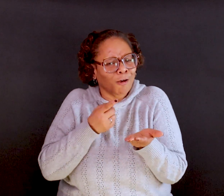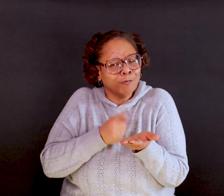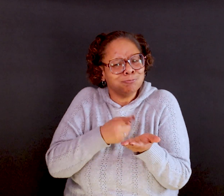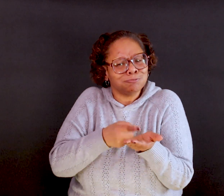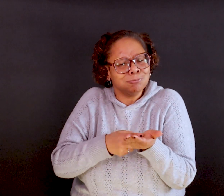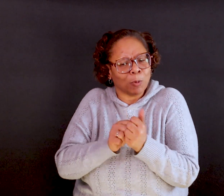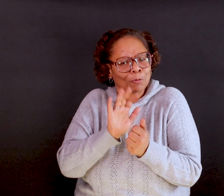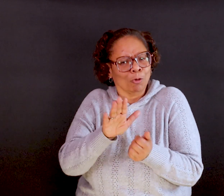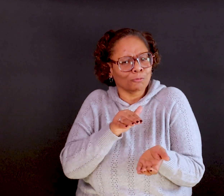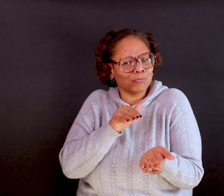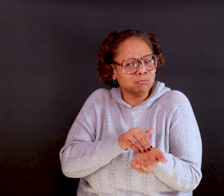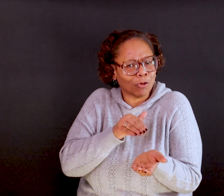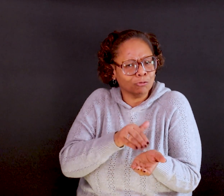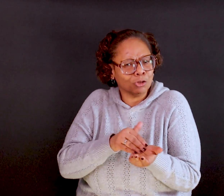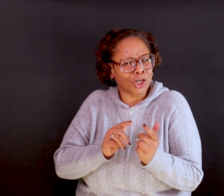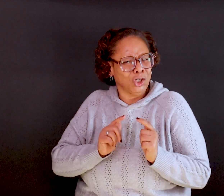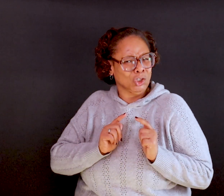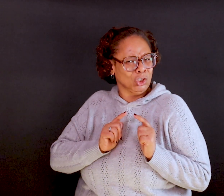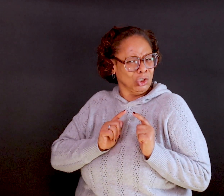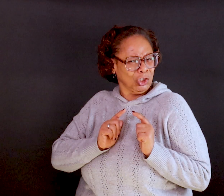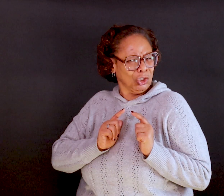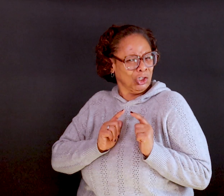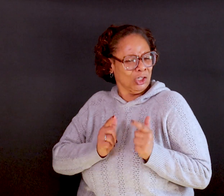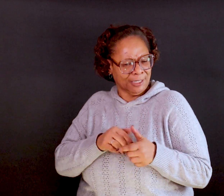Talk to your health care provider early in your pregnancy